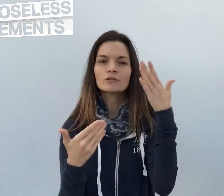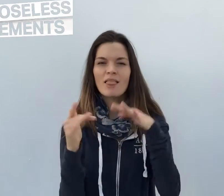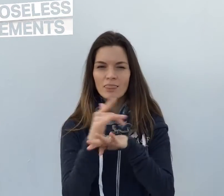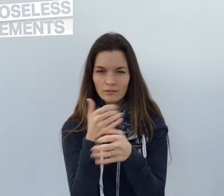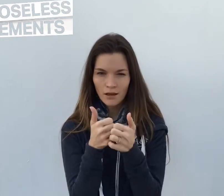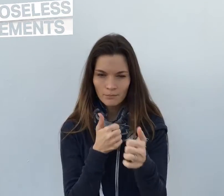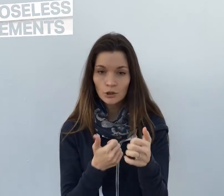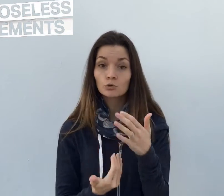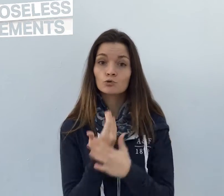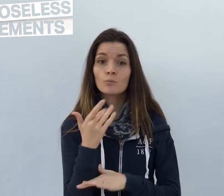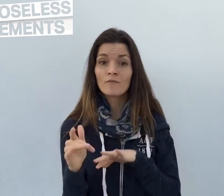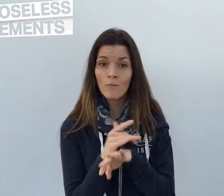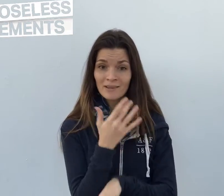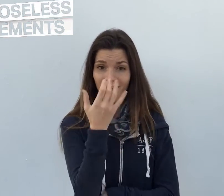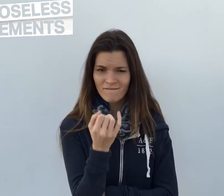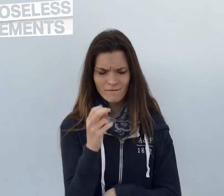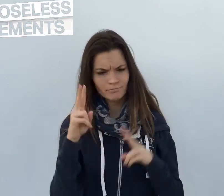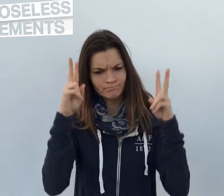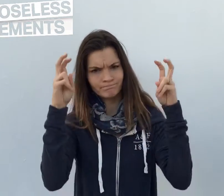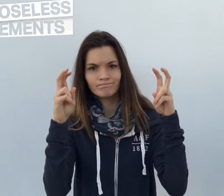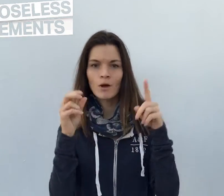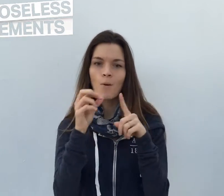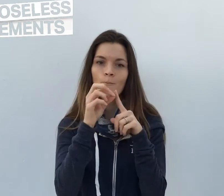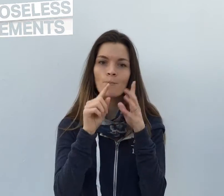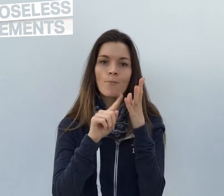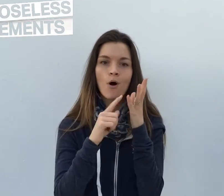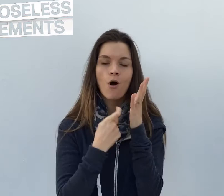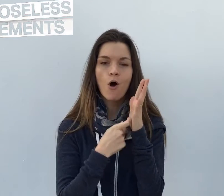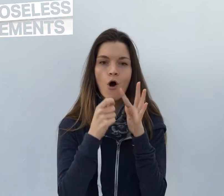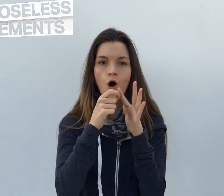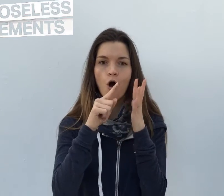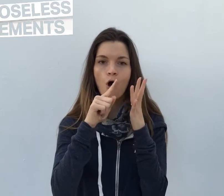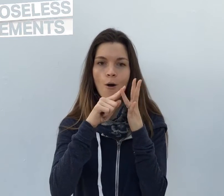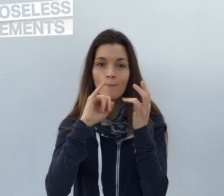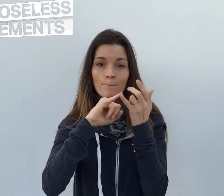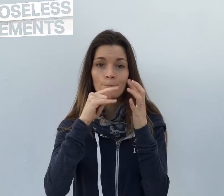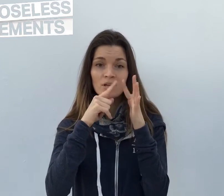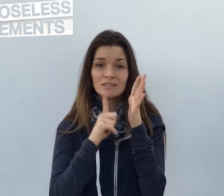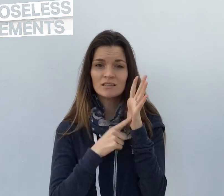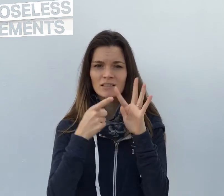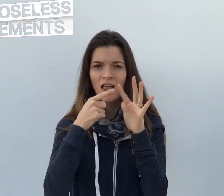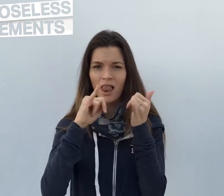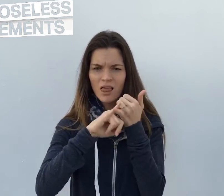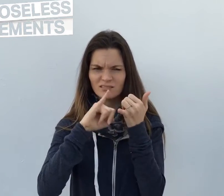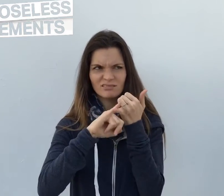from Birds of Paradise Theatre Company called Purposeless Movements